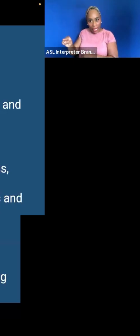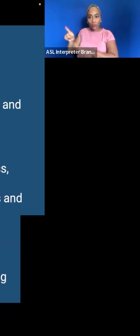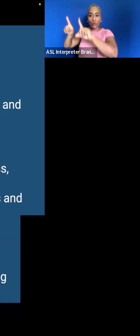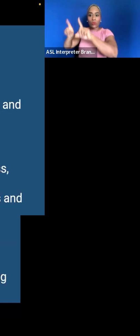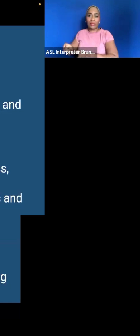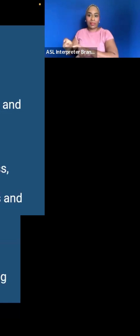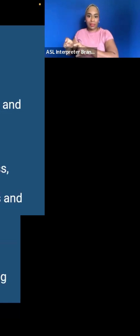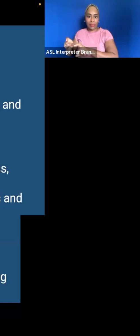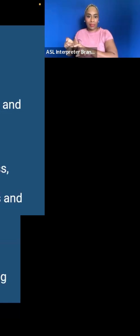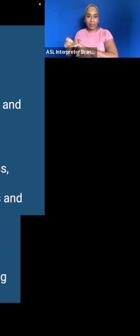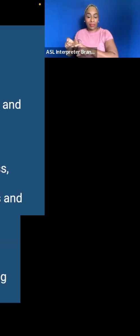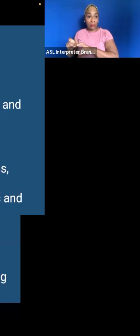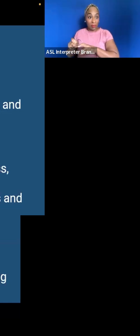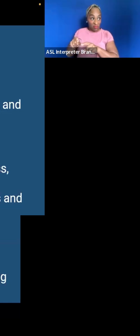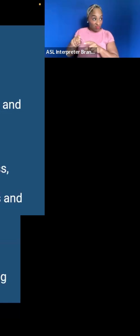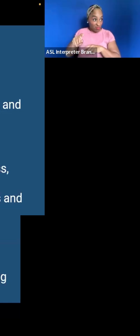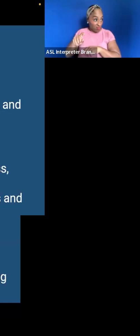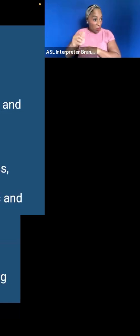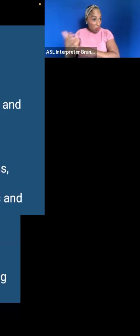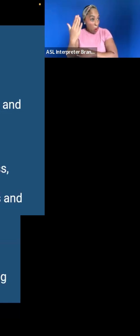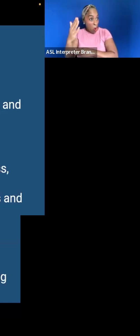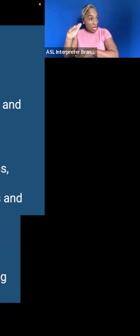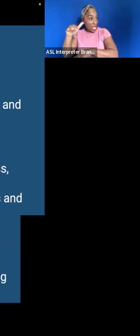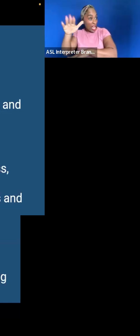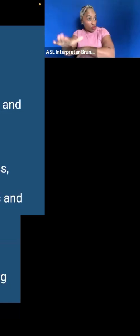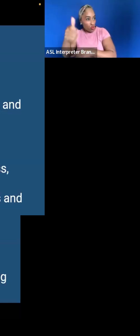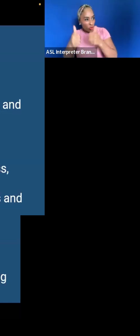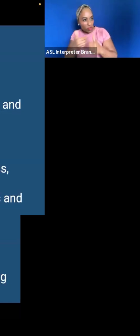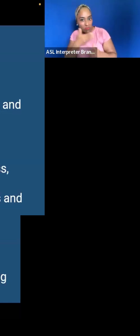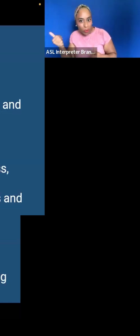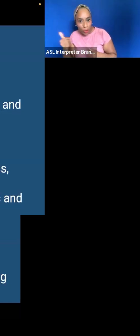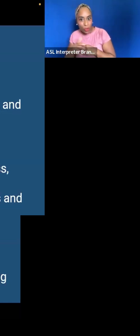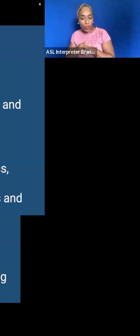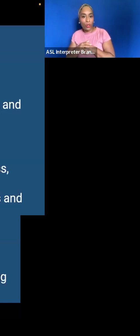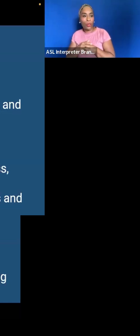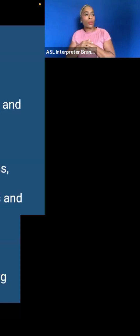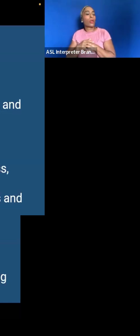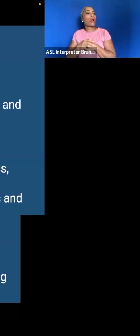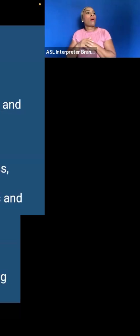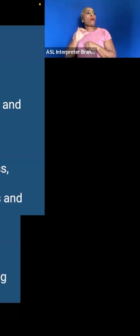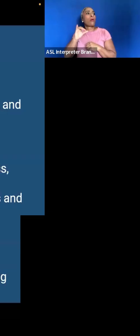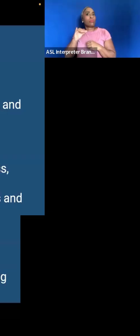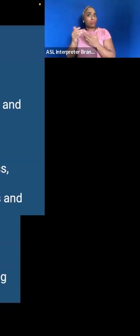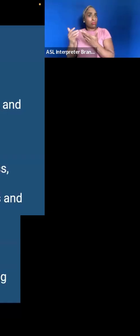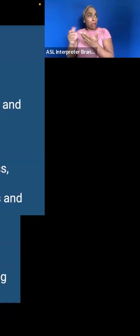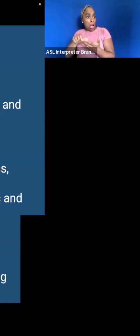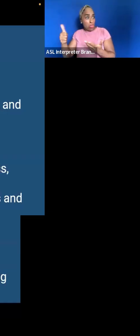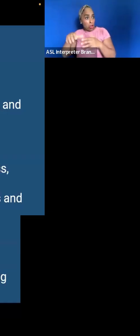You know, is there a time of day that's better due to their visual fatigue? Are there any other behaviors that are presented?